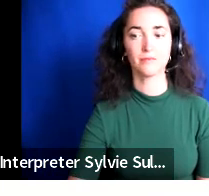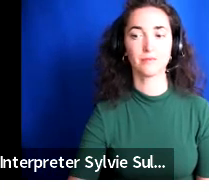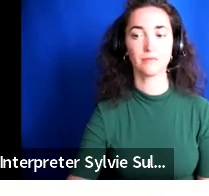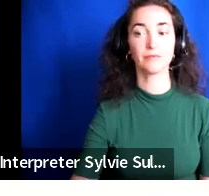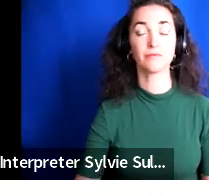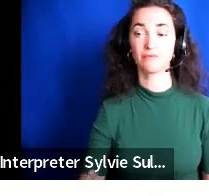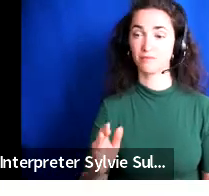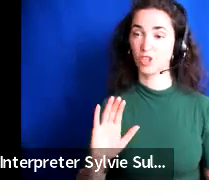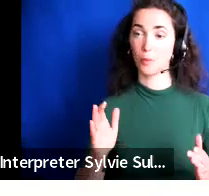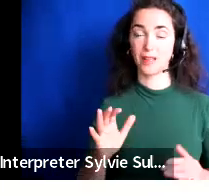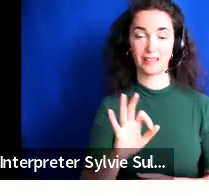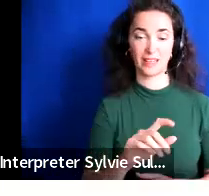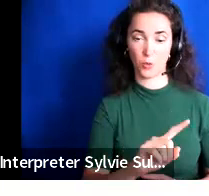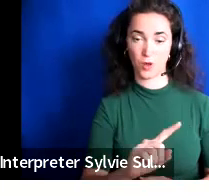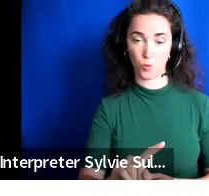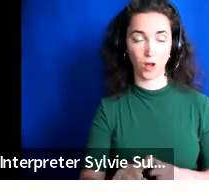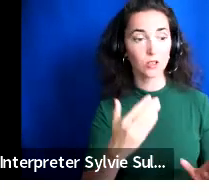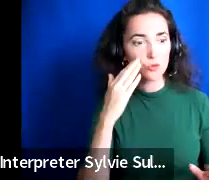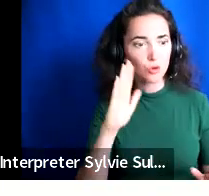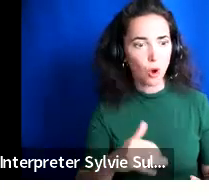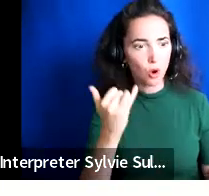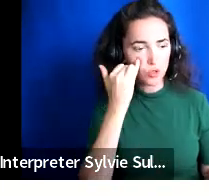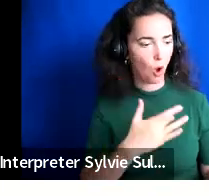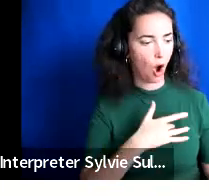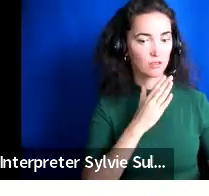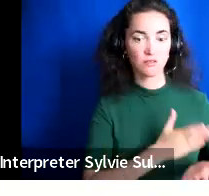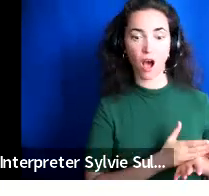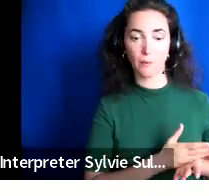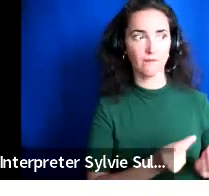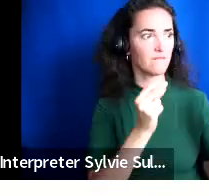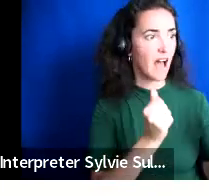If you have a family member who's having a heart attack no one has it takes the family member doesn't have to hesitate.